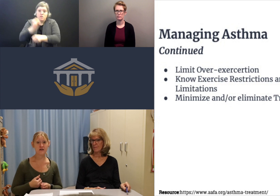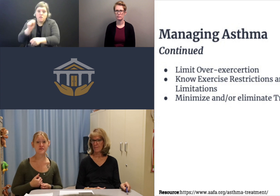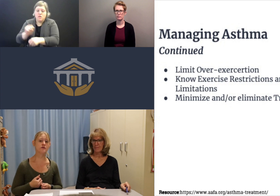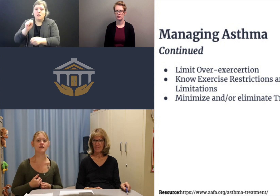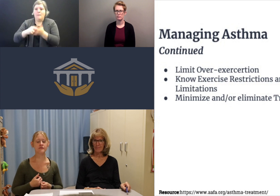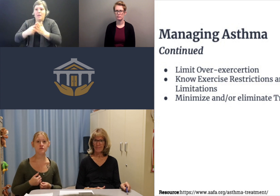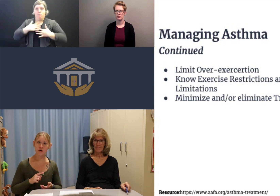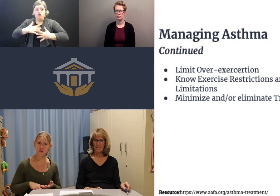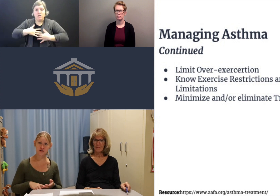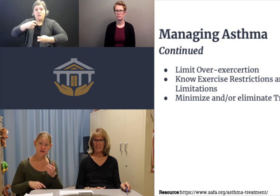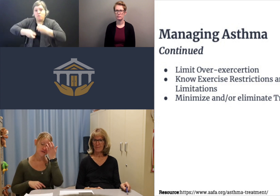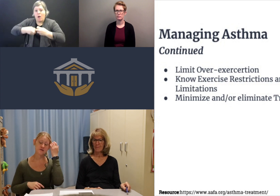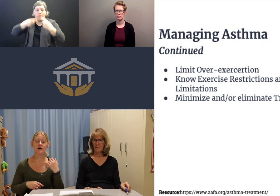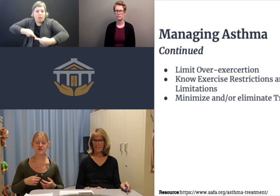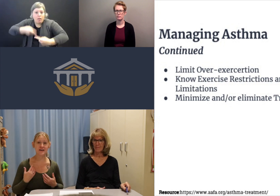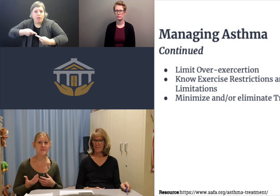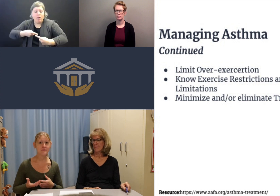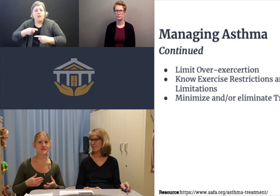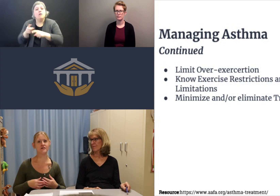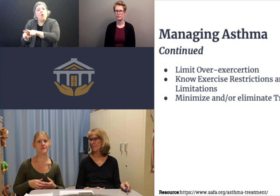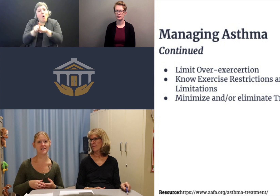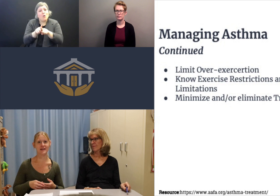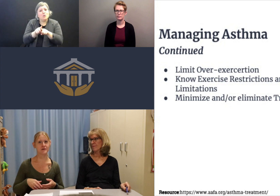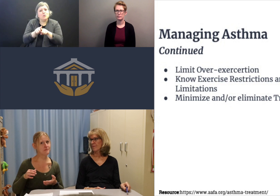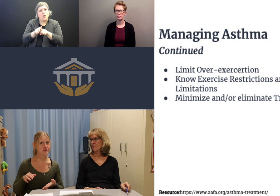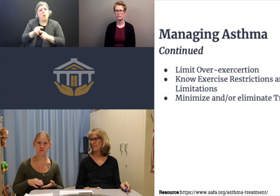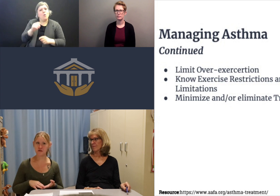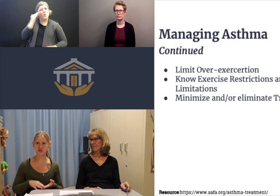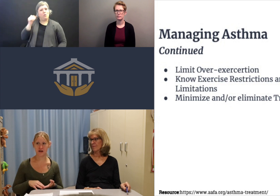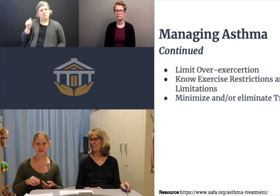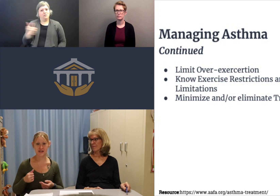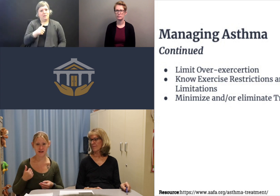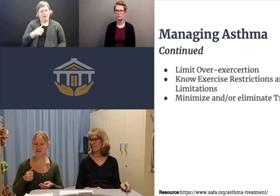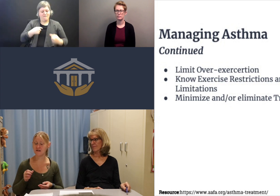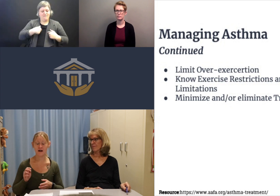also if you know your triggers try to minimize or eliminate them. Keep those windows shut. Take your